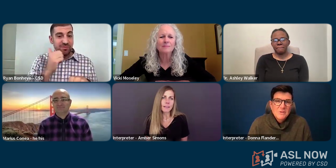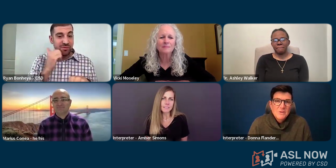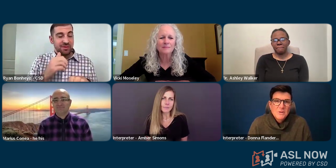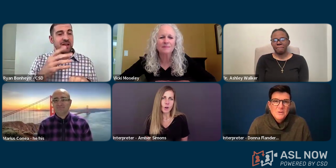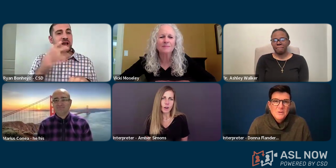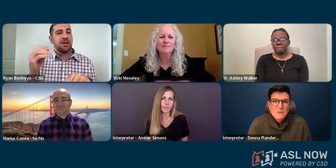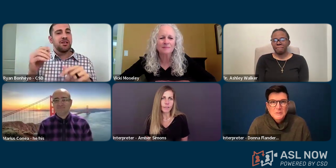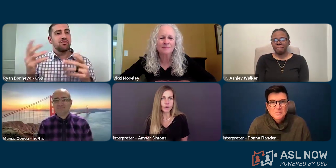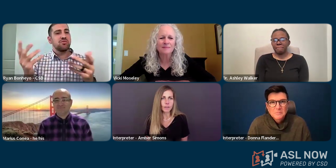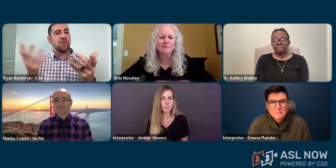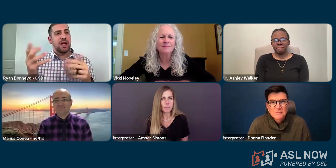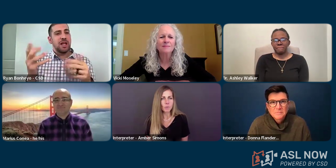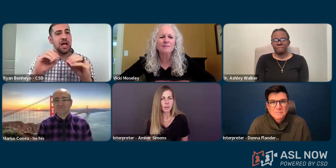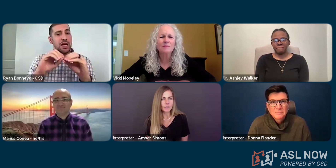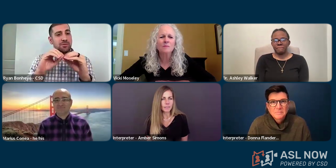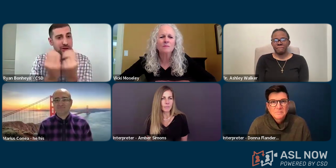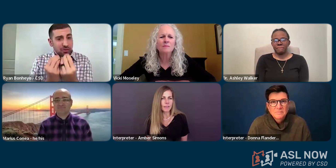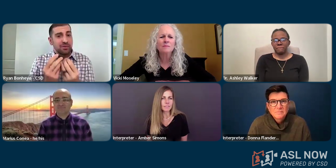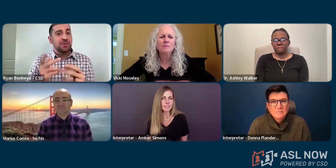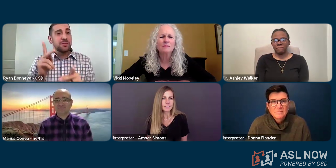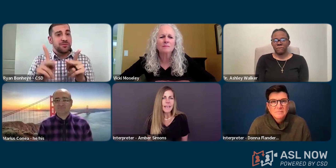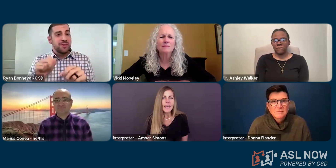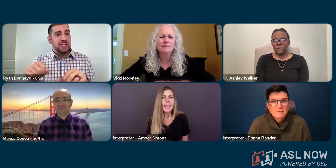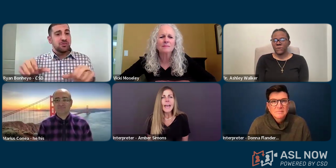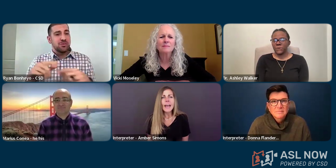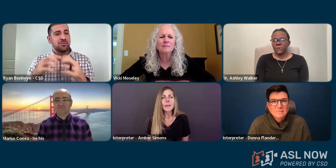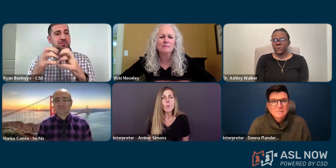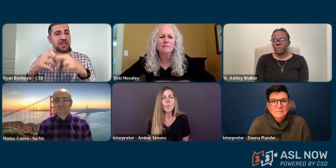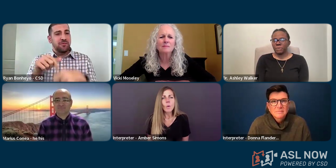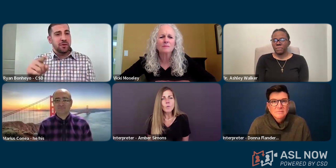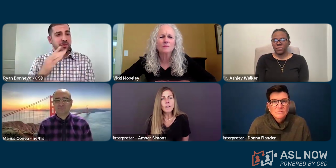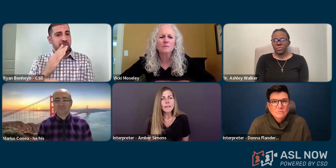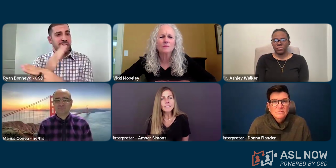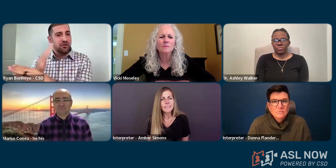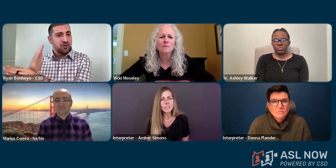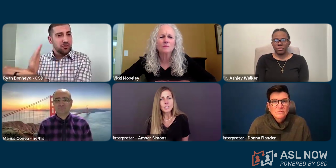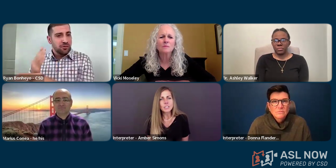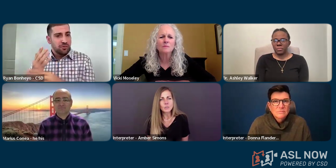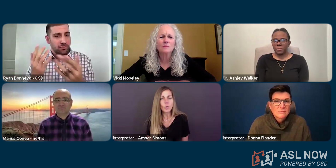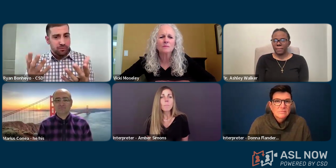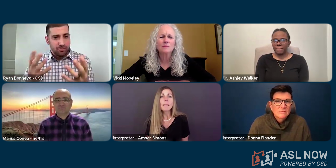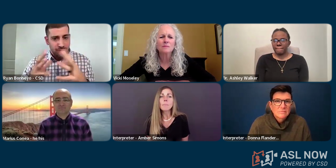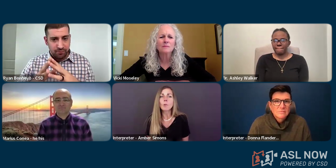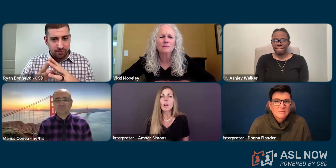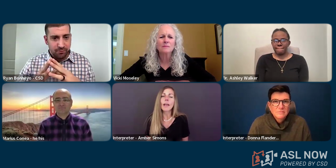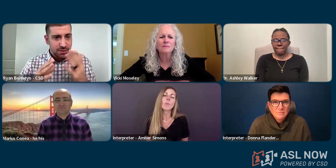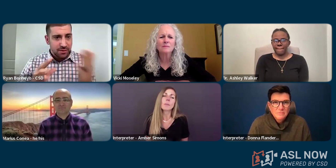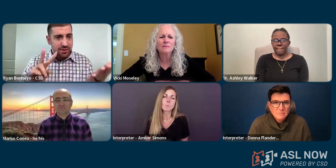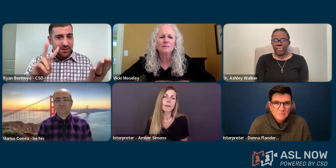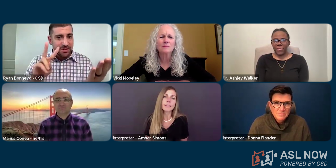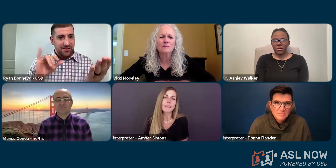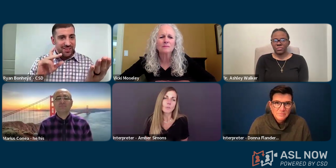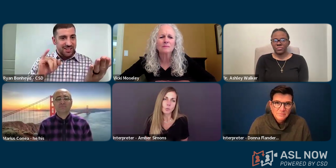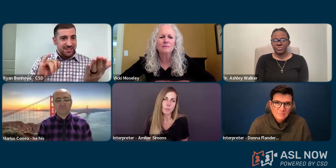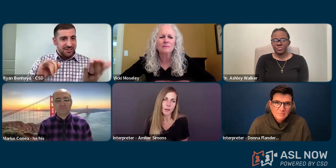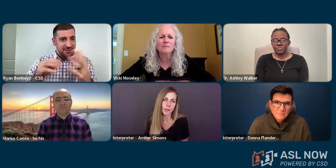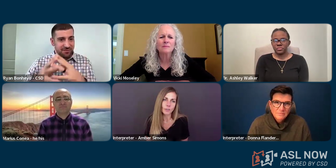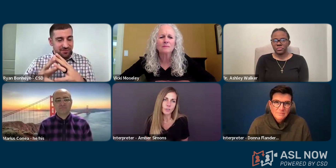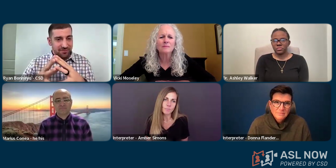by deaf and hard of hearing people on a daily basis, and what organizations or people are helping break down those barriers?